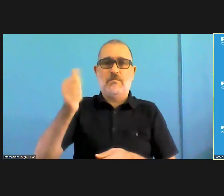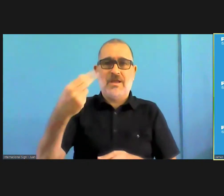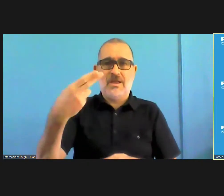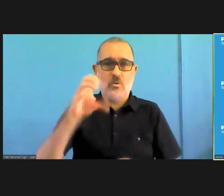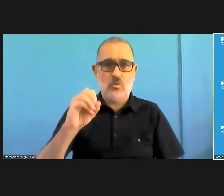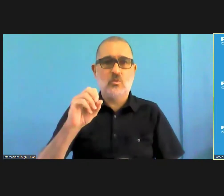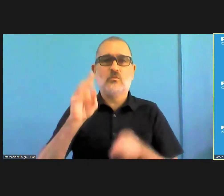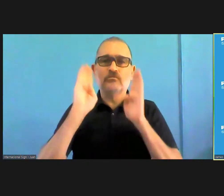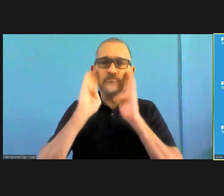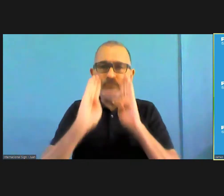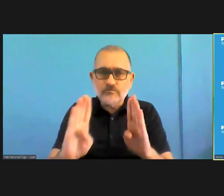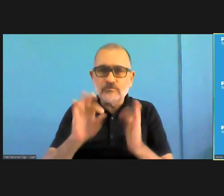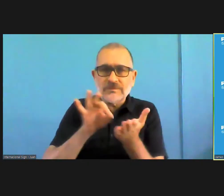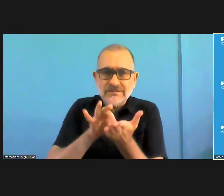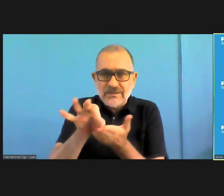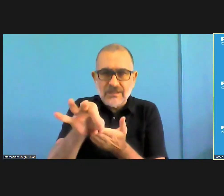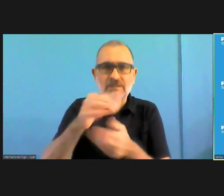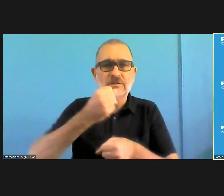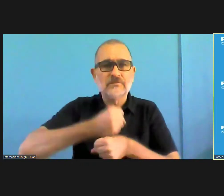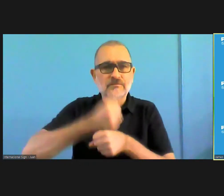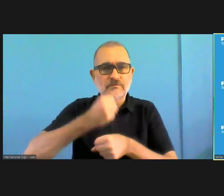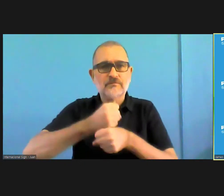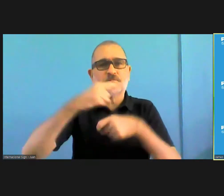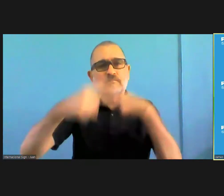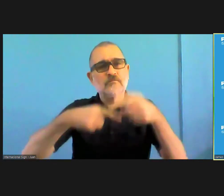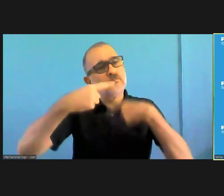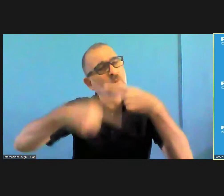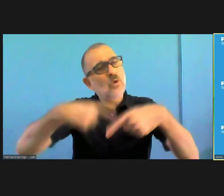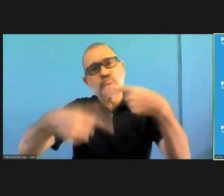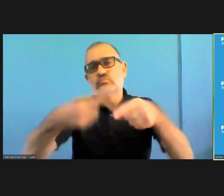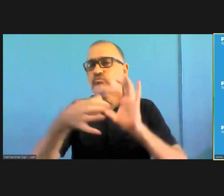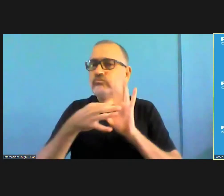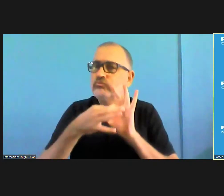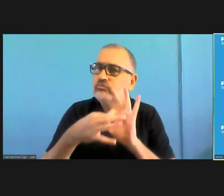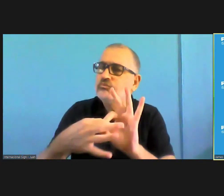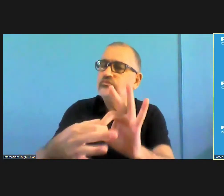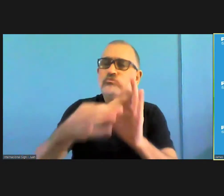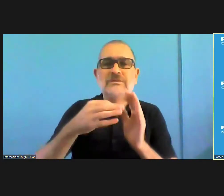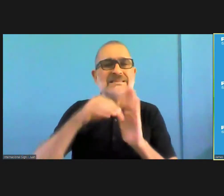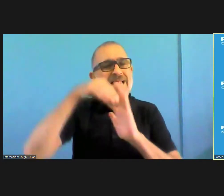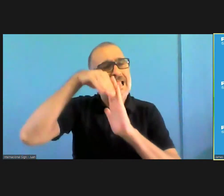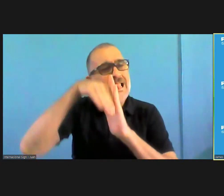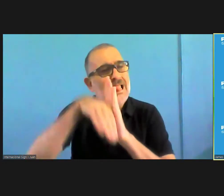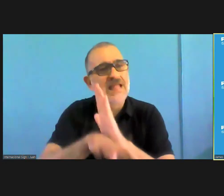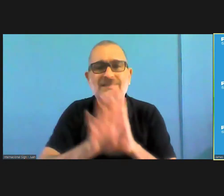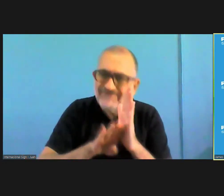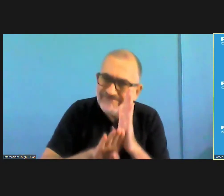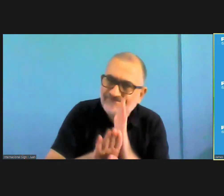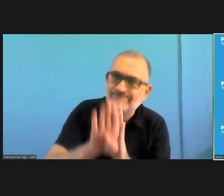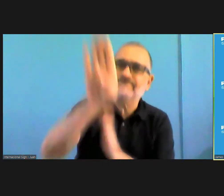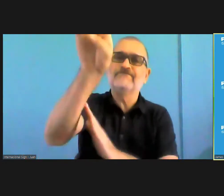Ferdinando, but also the structural elements that have been exposed by the pandemic, to build resiliency in health systems